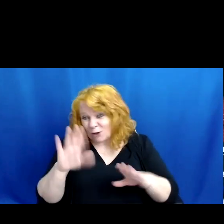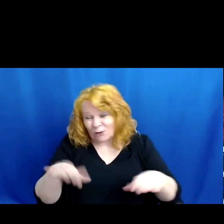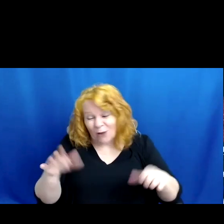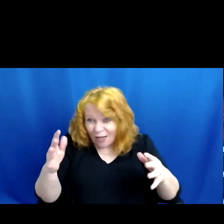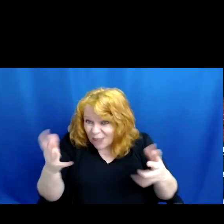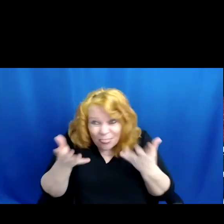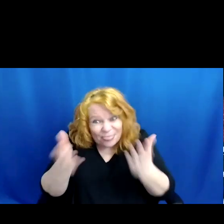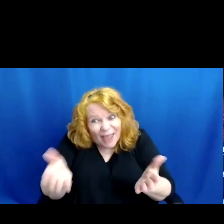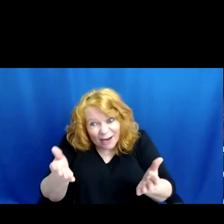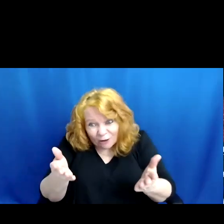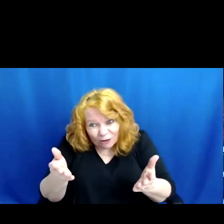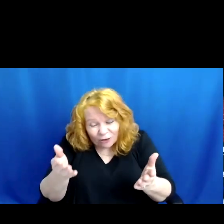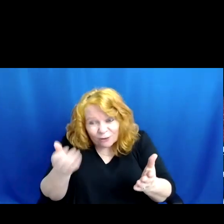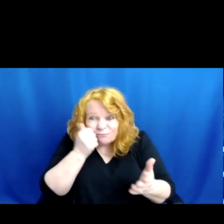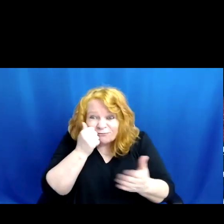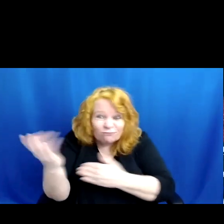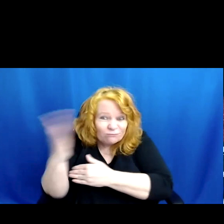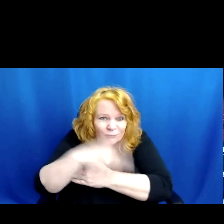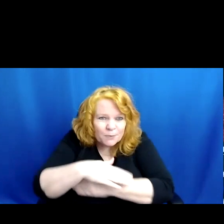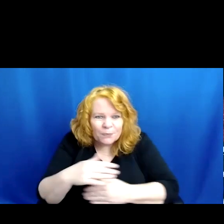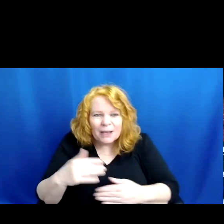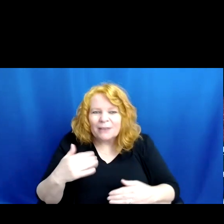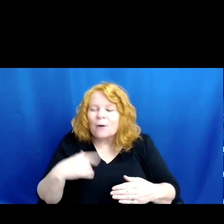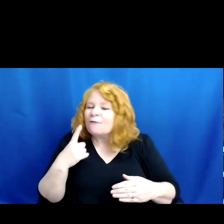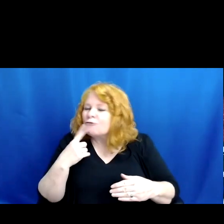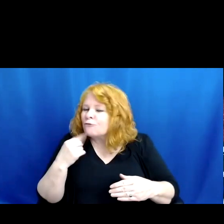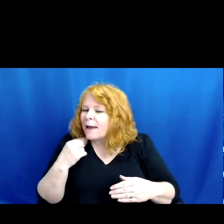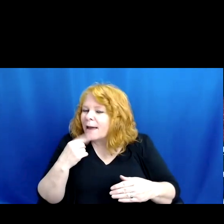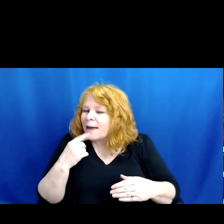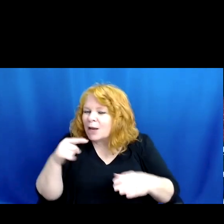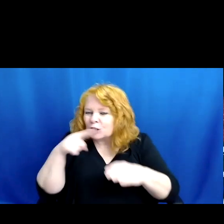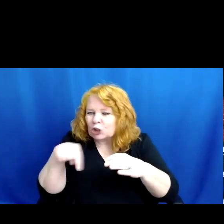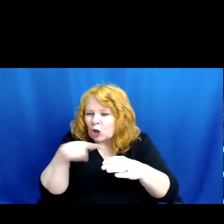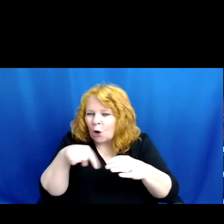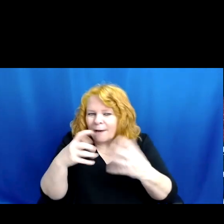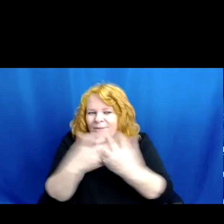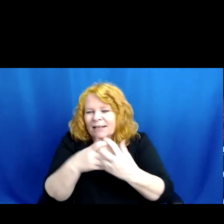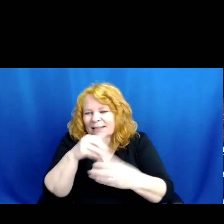I have also cut a circle of red that fits just inside of the paper plate.